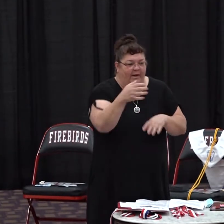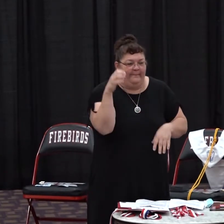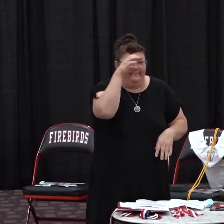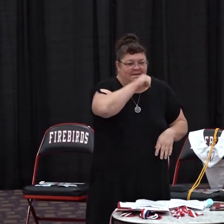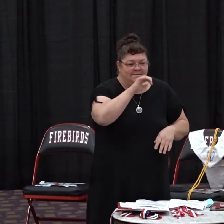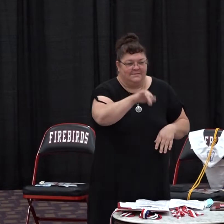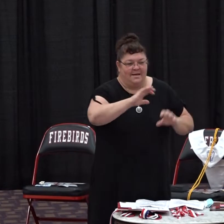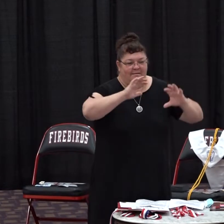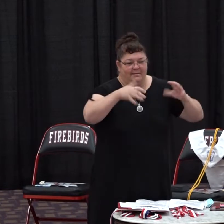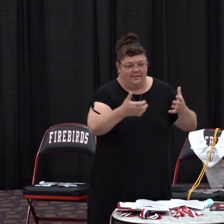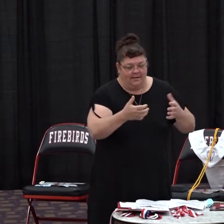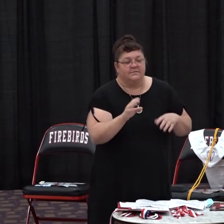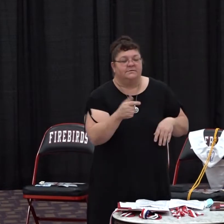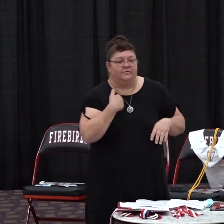And if there's an issue.